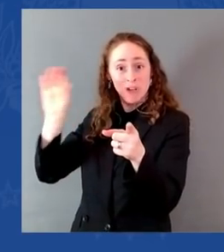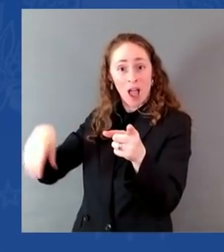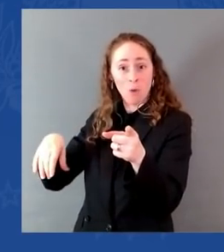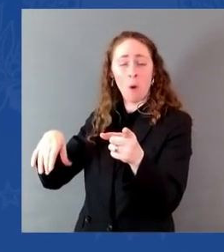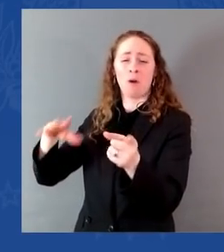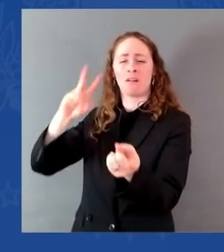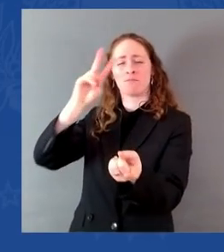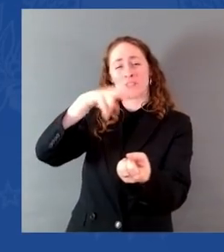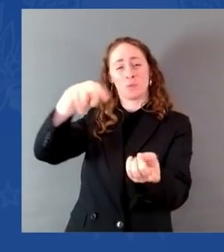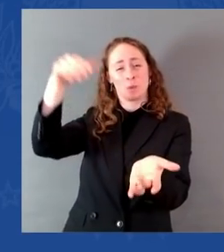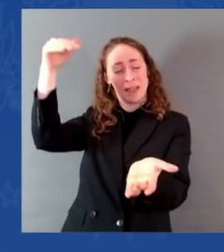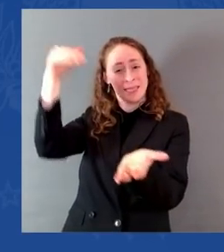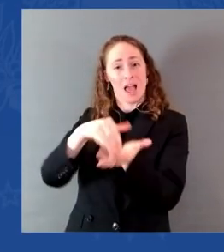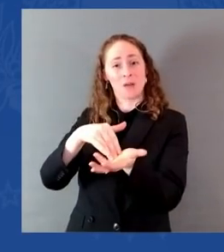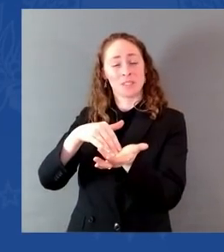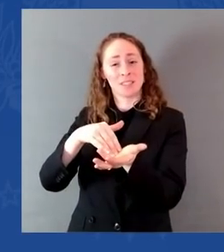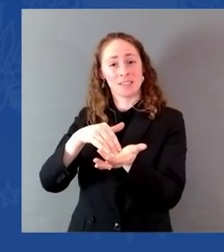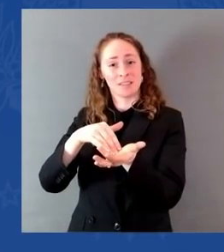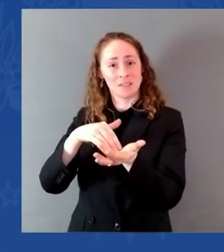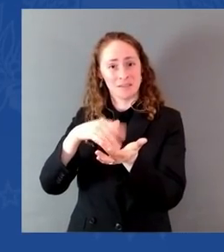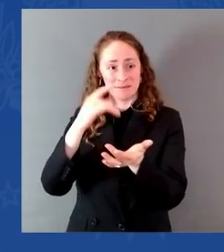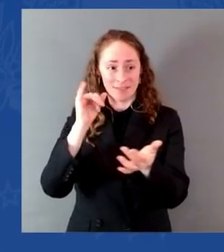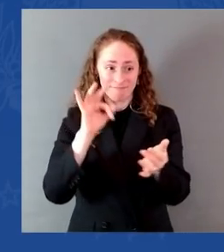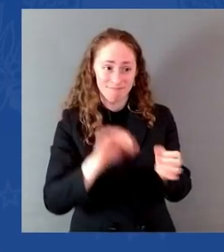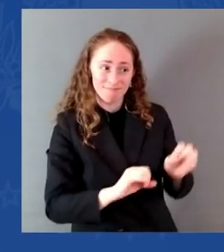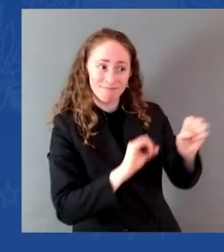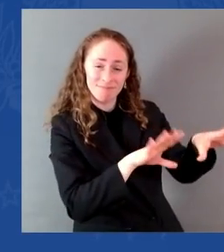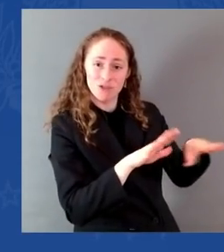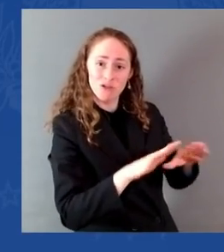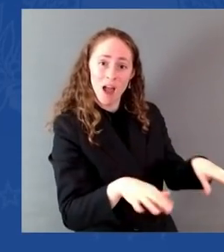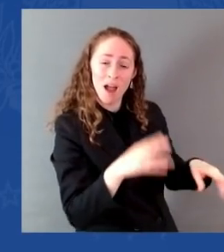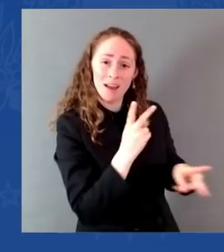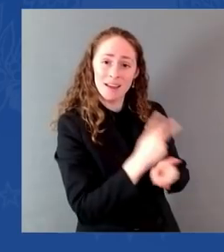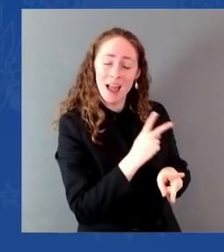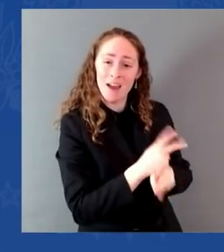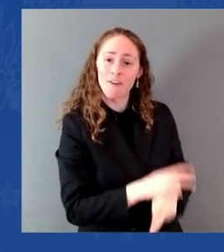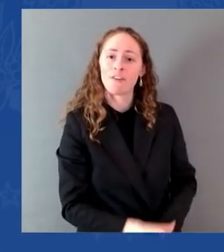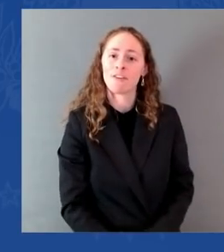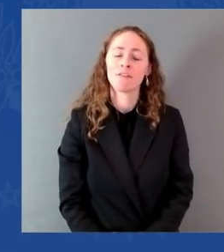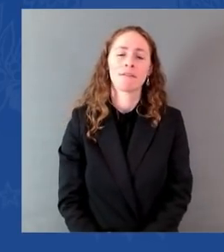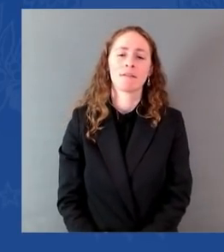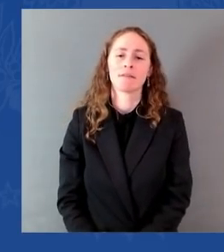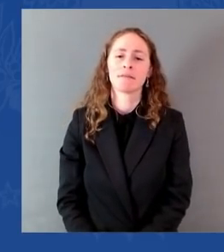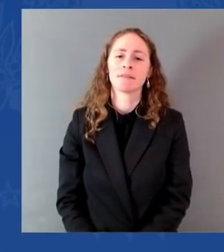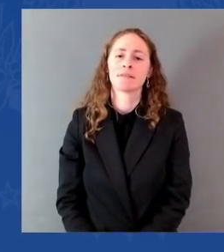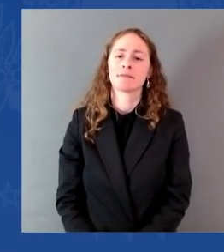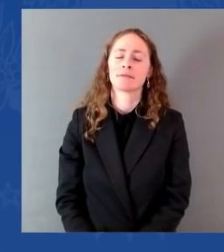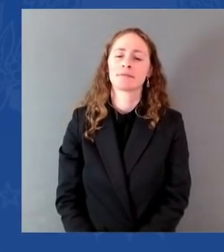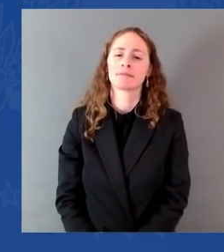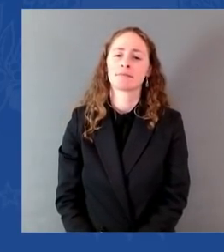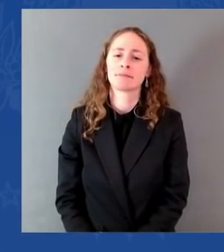is roughly 20 percent of their after-tax income on childcare --